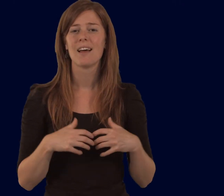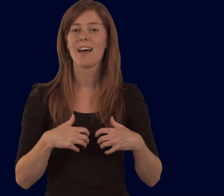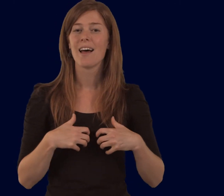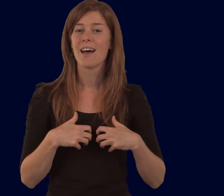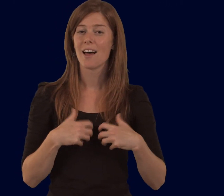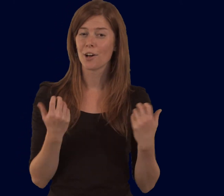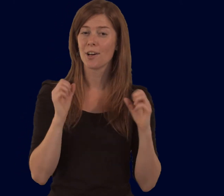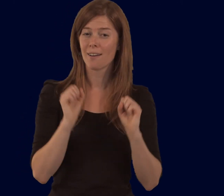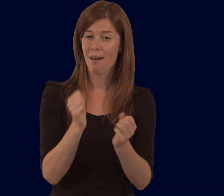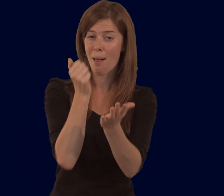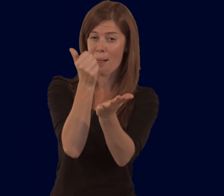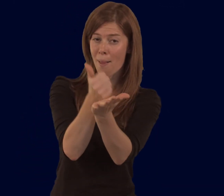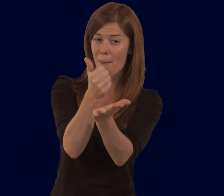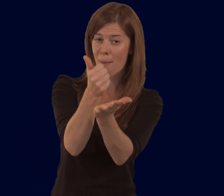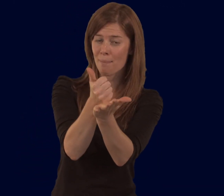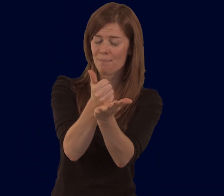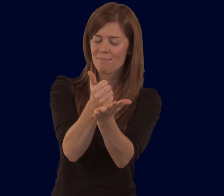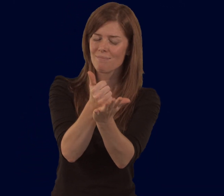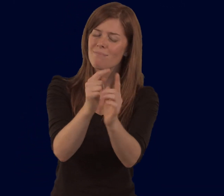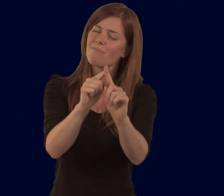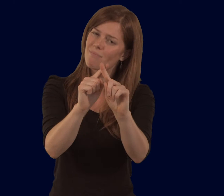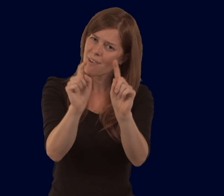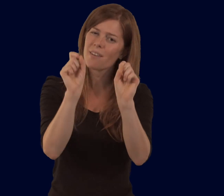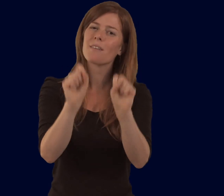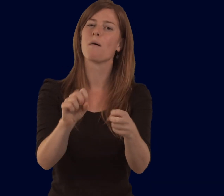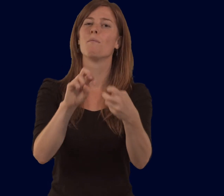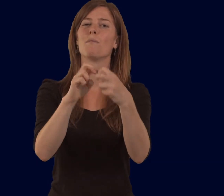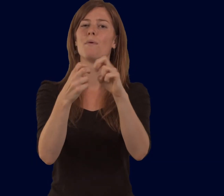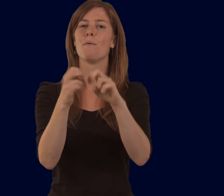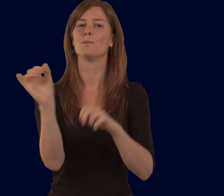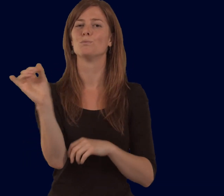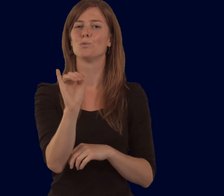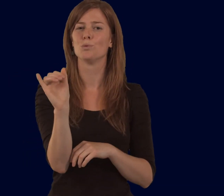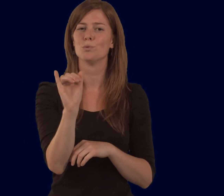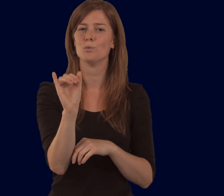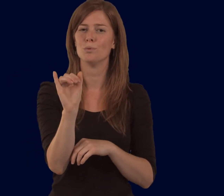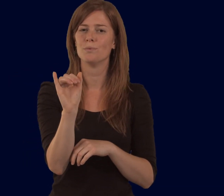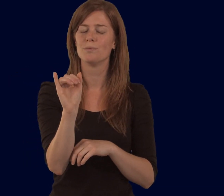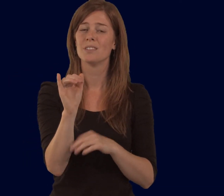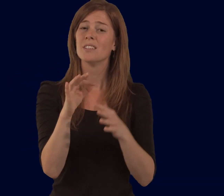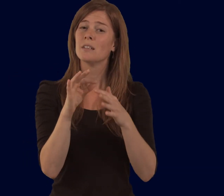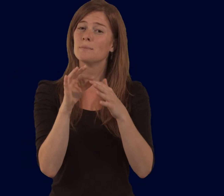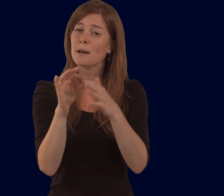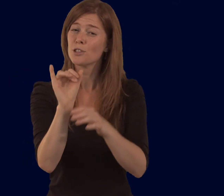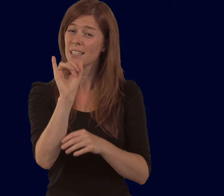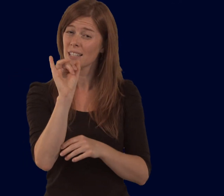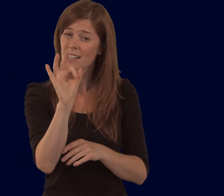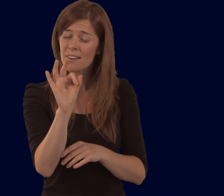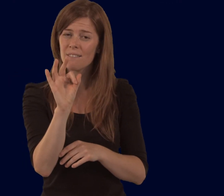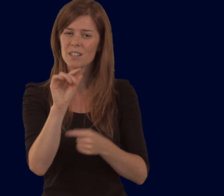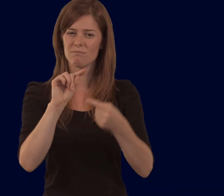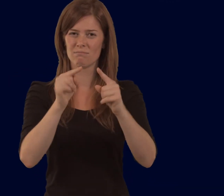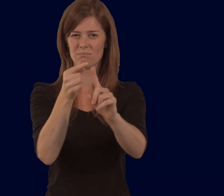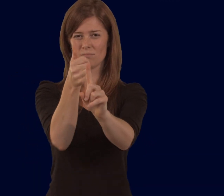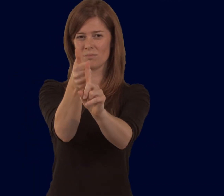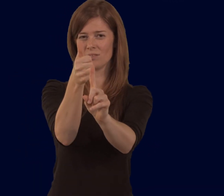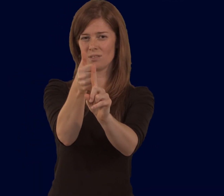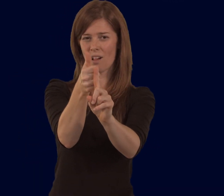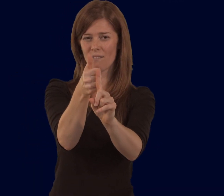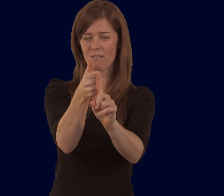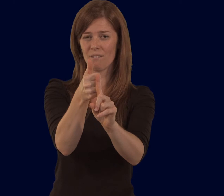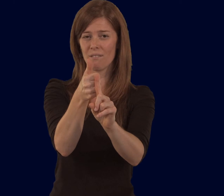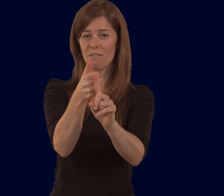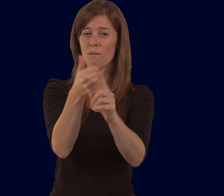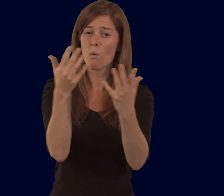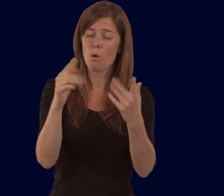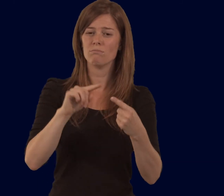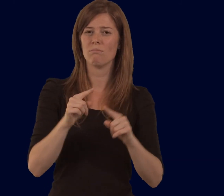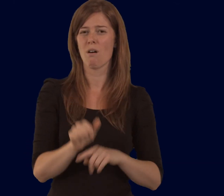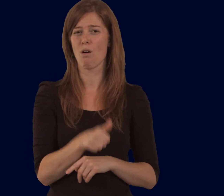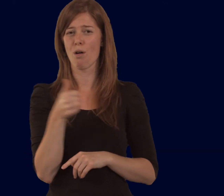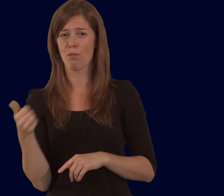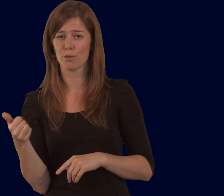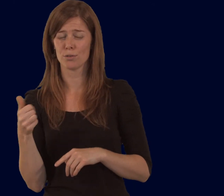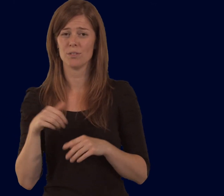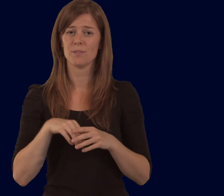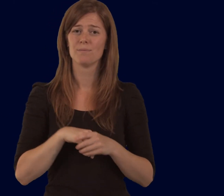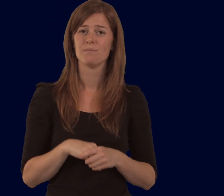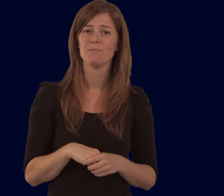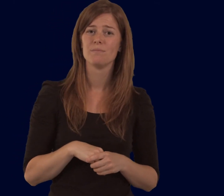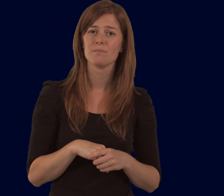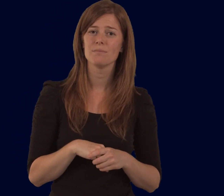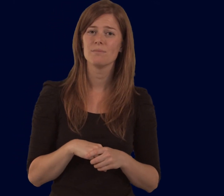Anger can either help but can also be a problem too, especially if you hurt yourself or others.